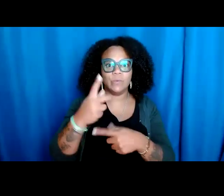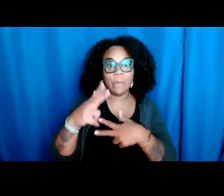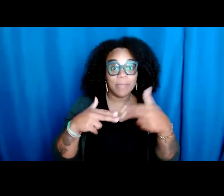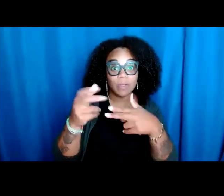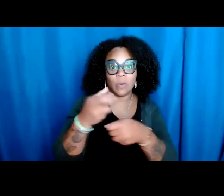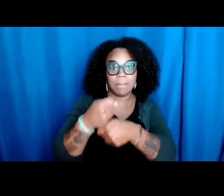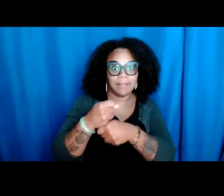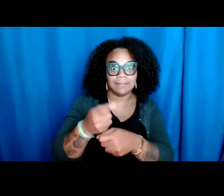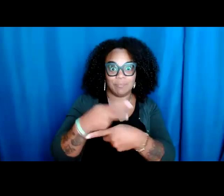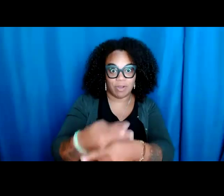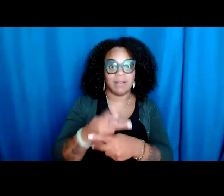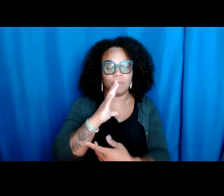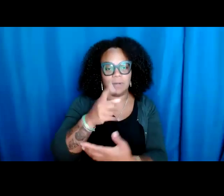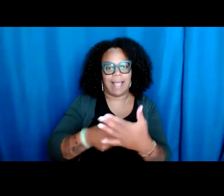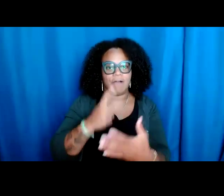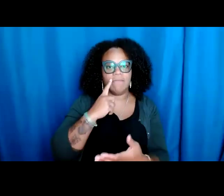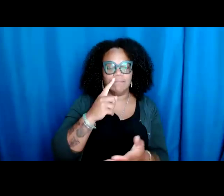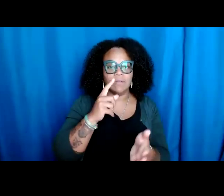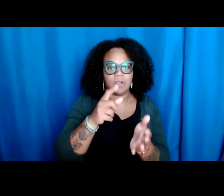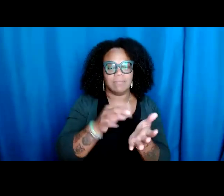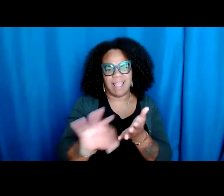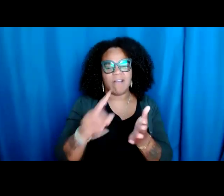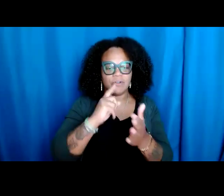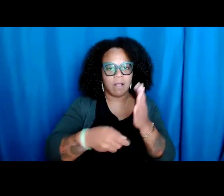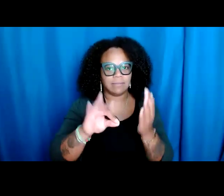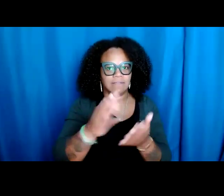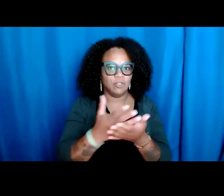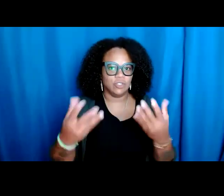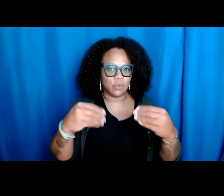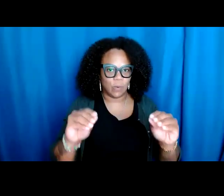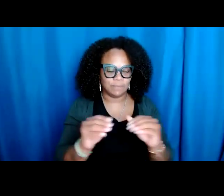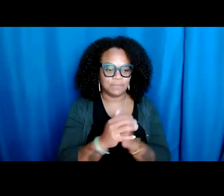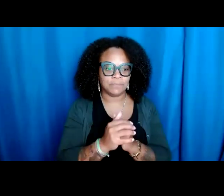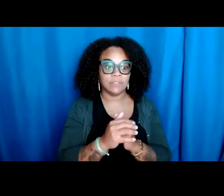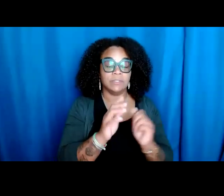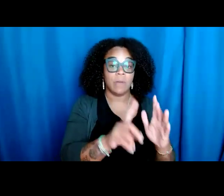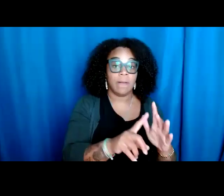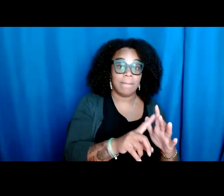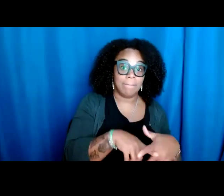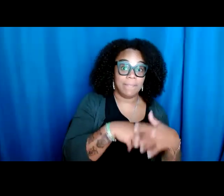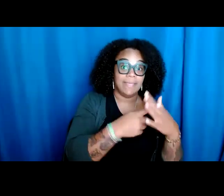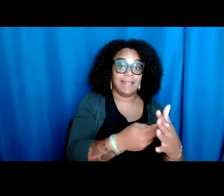toward your cost of goods sold. So, beginning at inventory -- beginning and inventory amounts